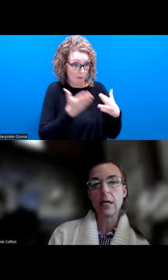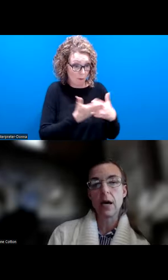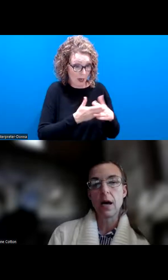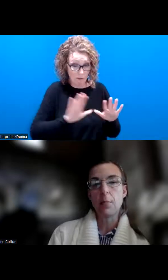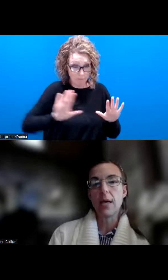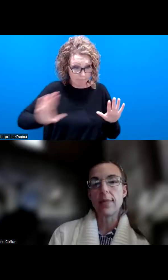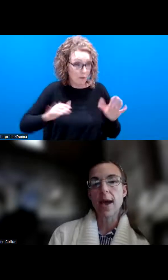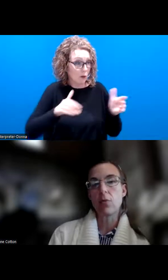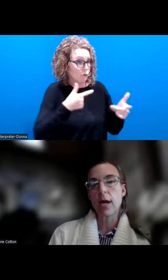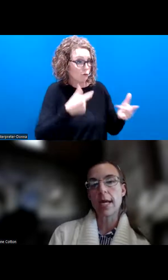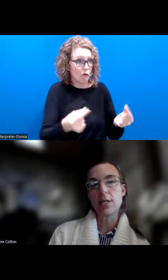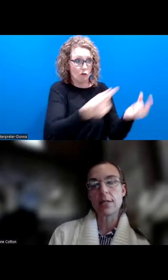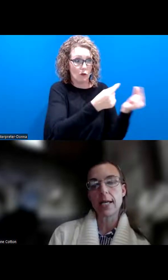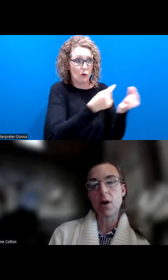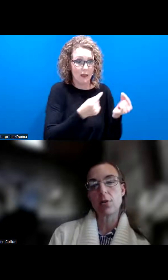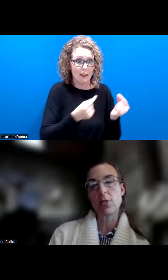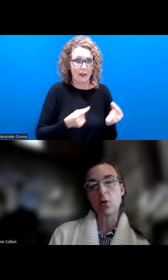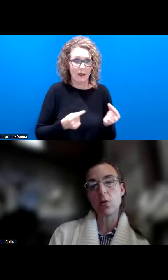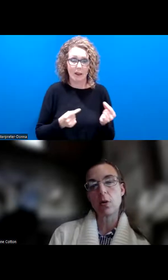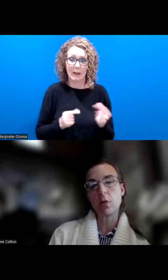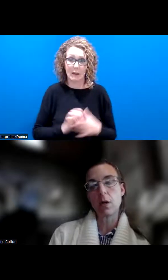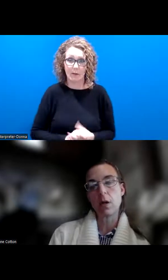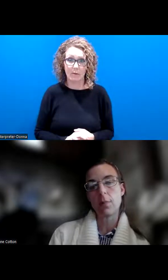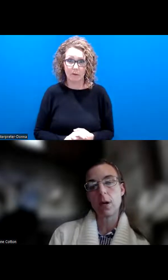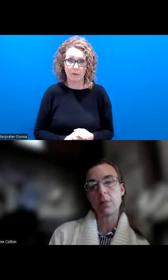ing and love it far too much. Additionally